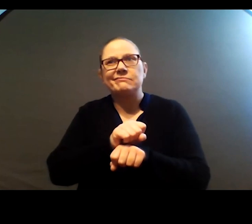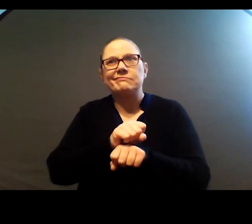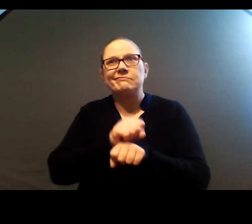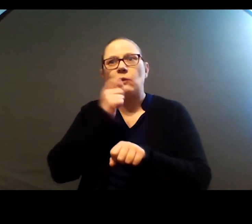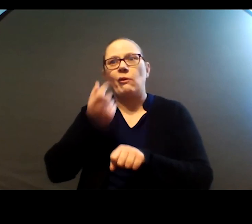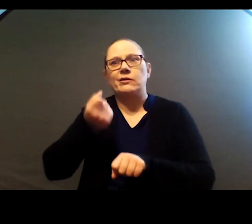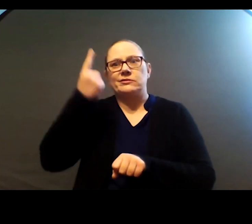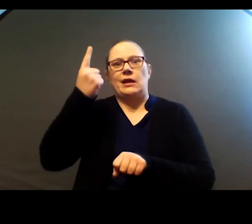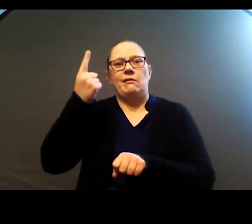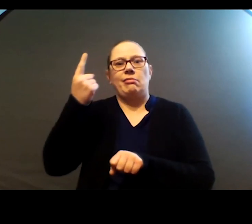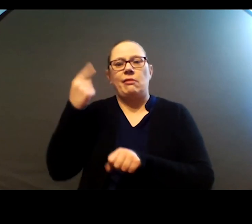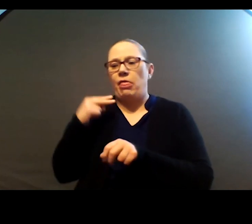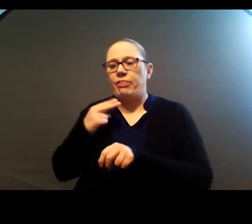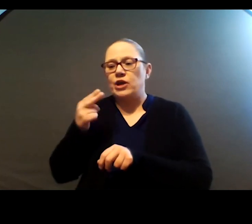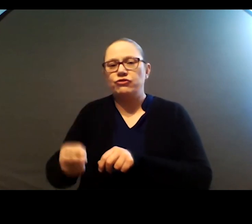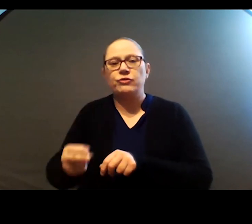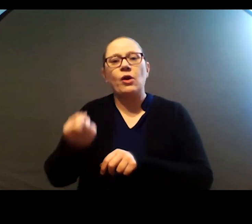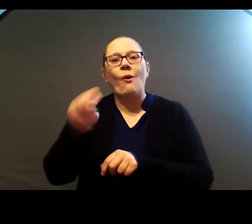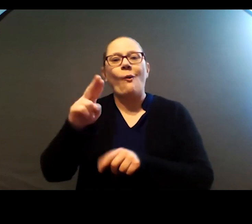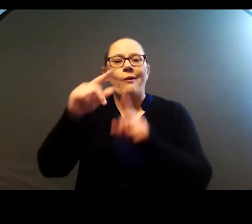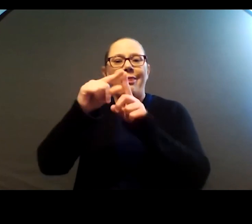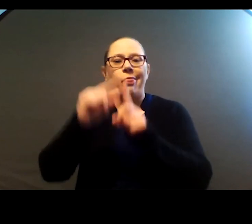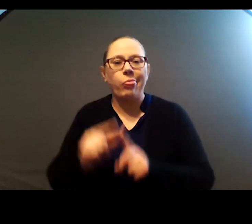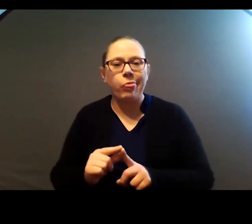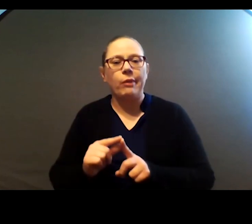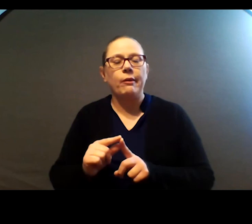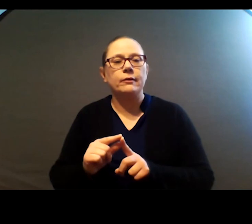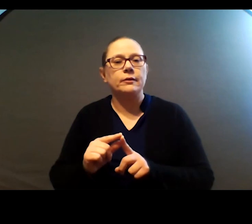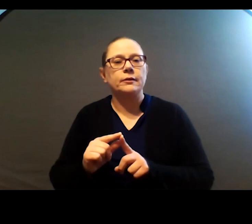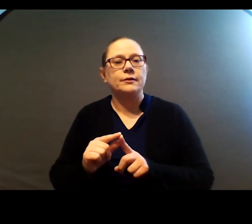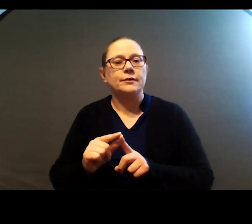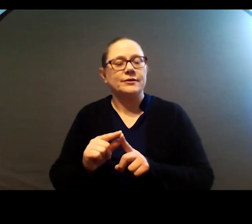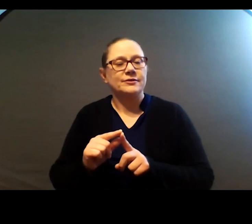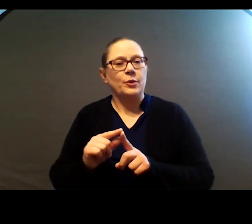terminologies. I think just as a starting point learning some of these things is so important